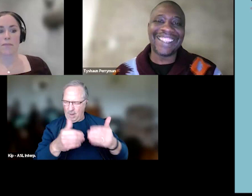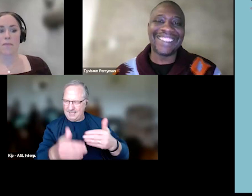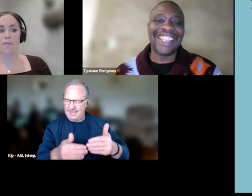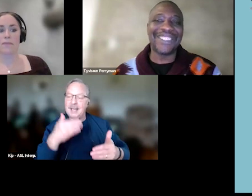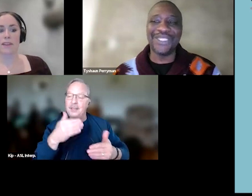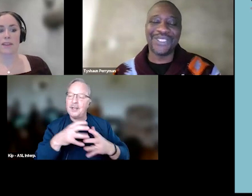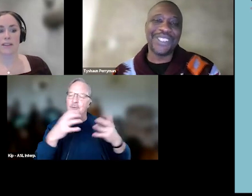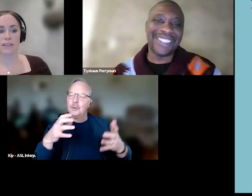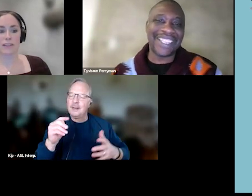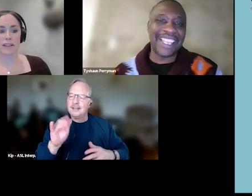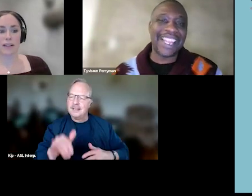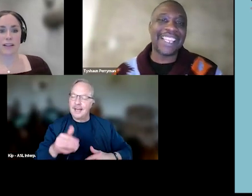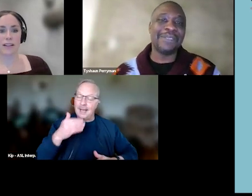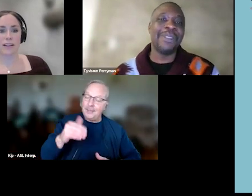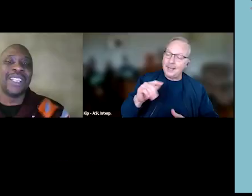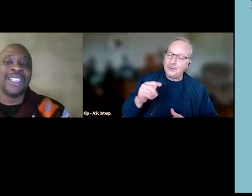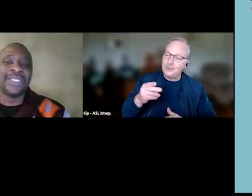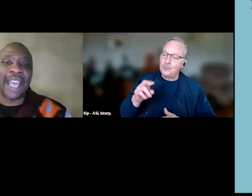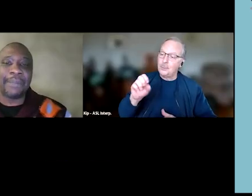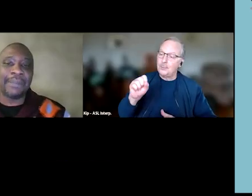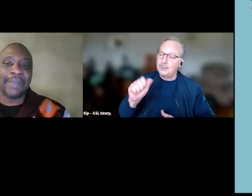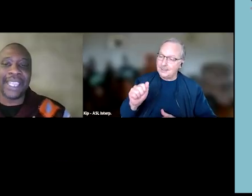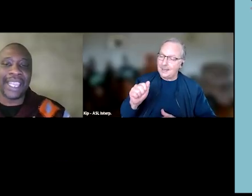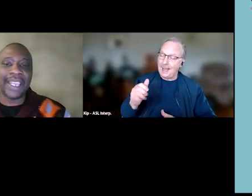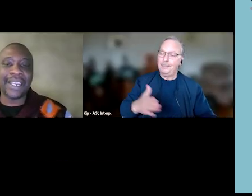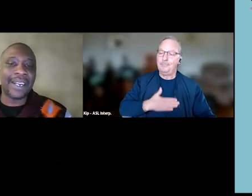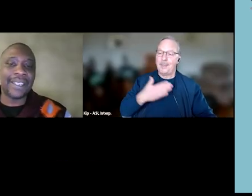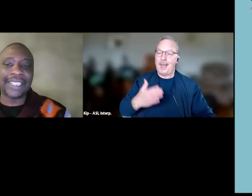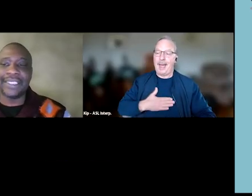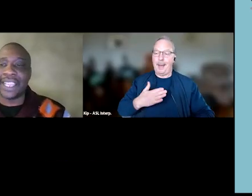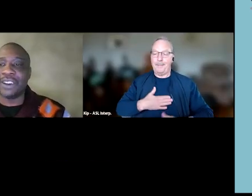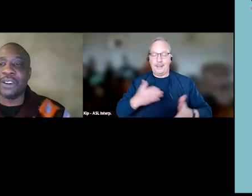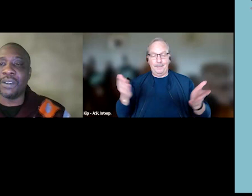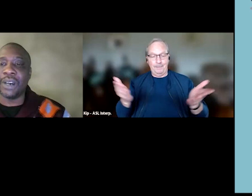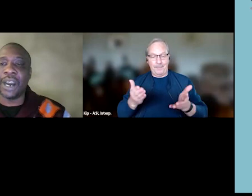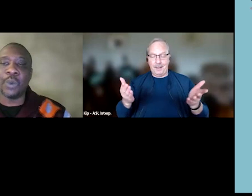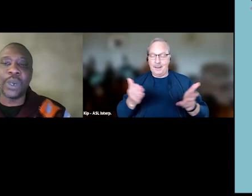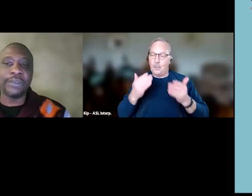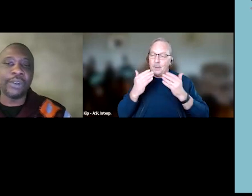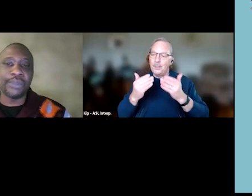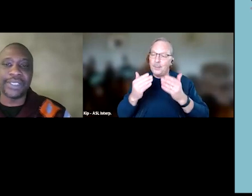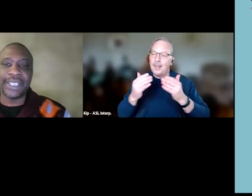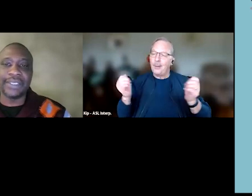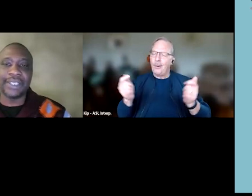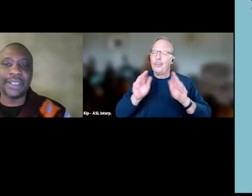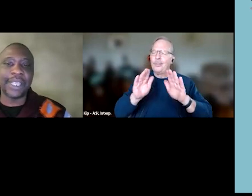Hey, thank you Theresa, and I am so happy to be here. I'd like to thank all wonderful presenters.